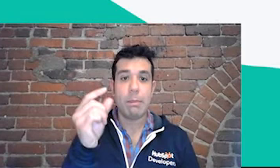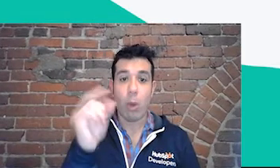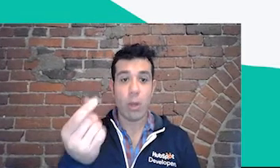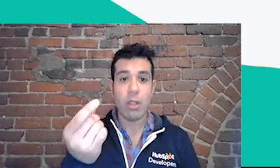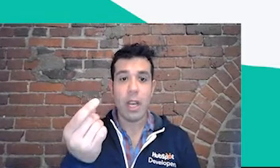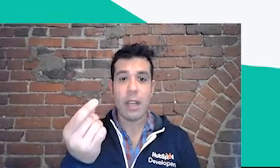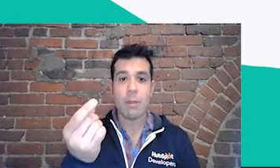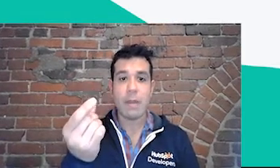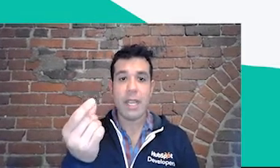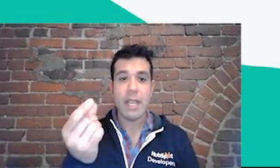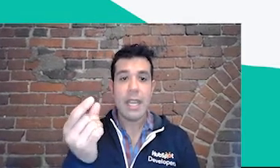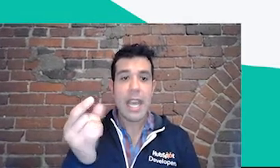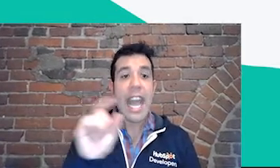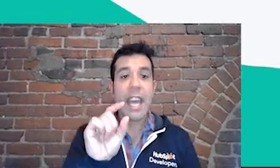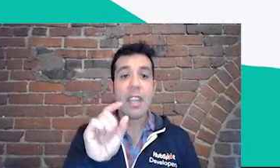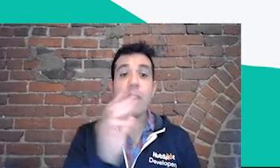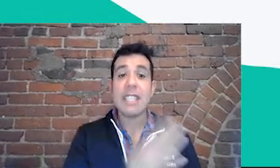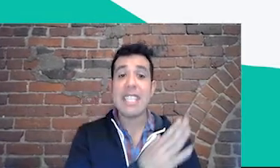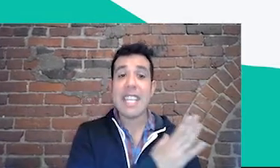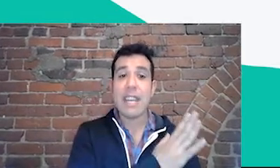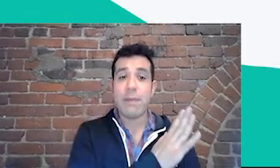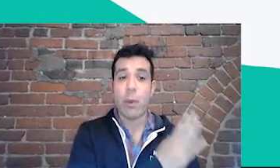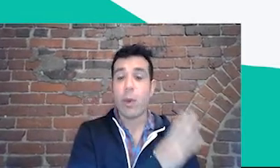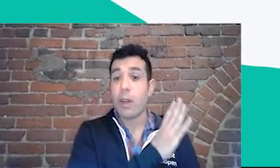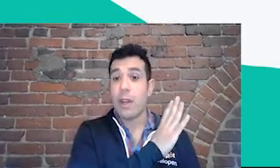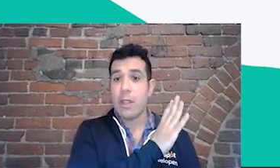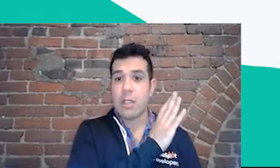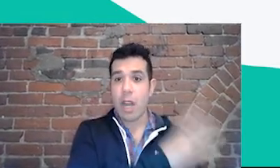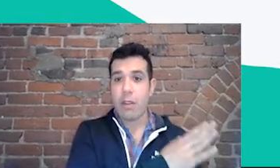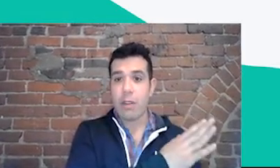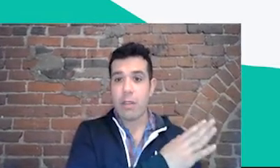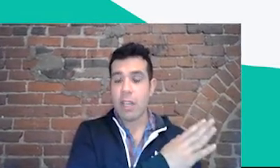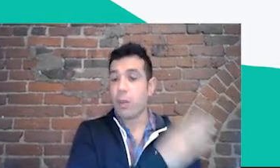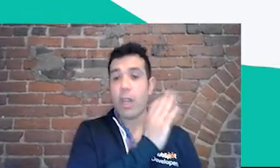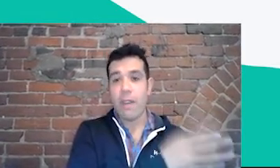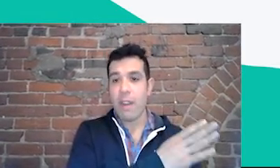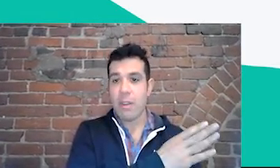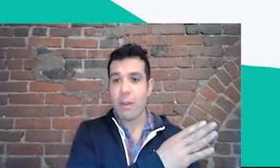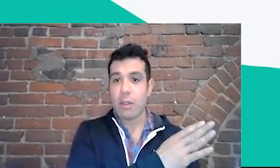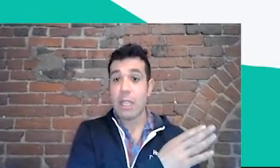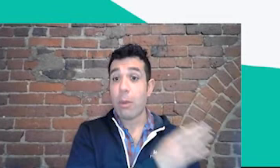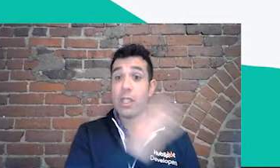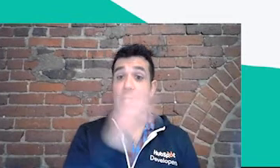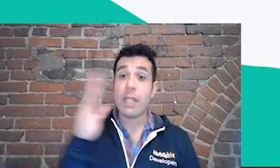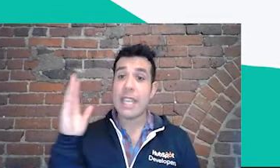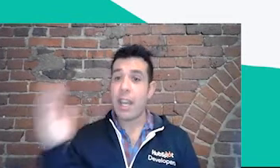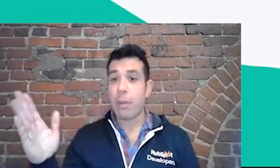PORTAL ON HubSpot, AND YOU CAN SEE THAT FOR STARTER TIER, WE DON'T HAVE-- BUT ONCE YOU GET TO ENTERPRISE,